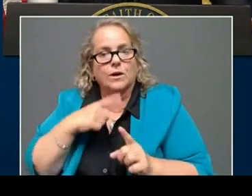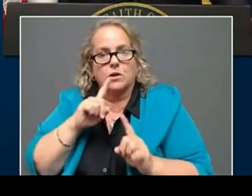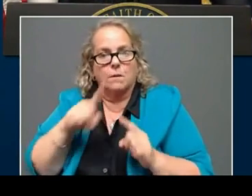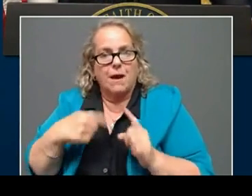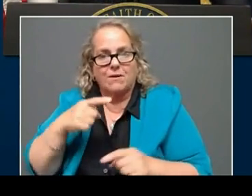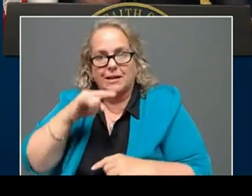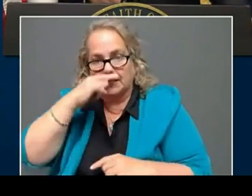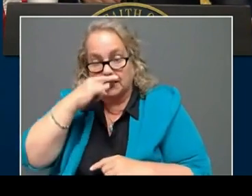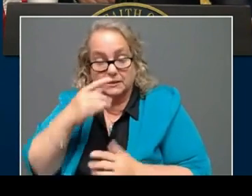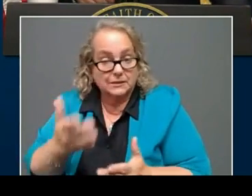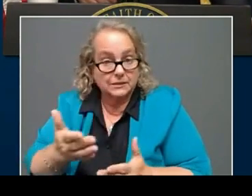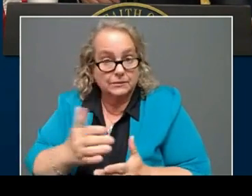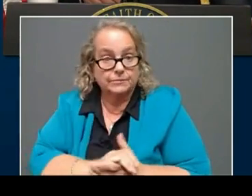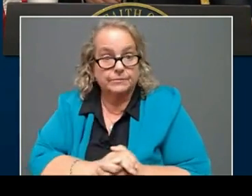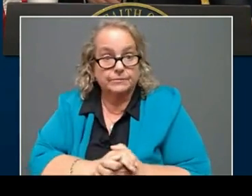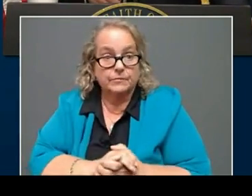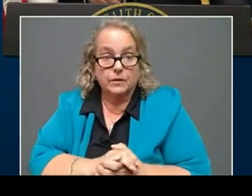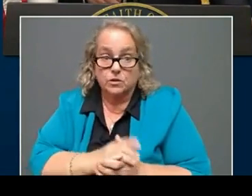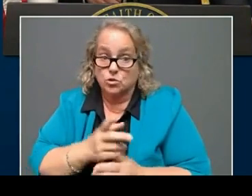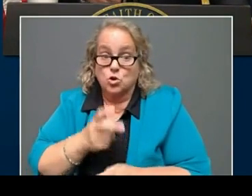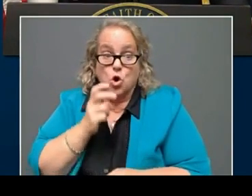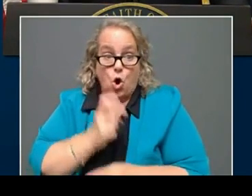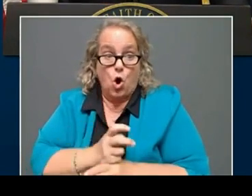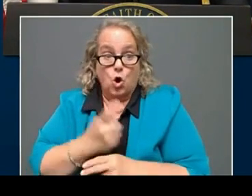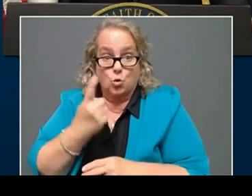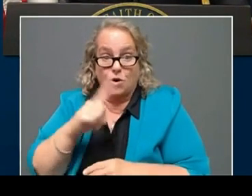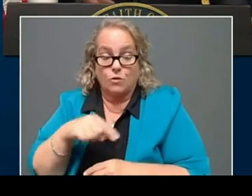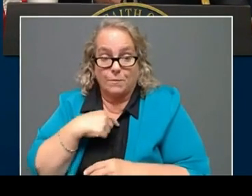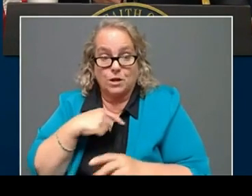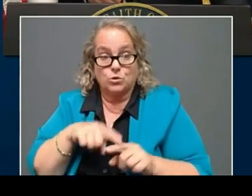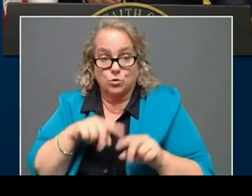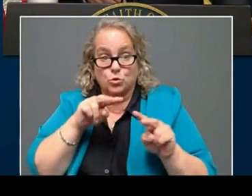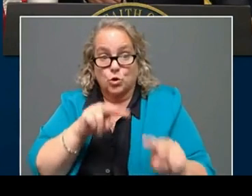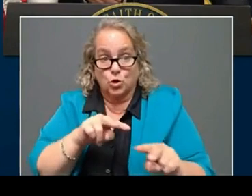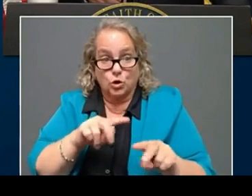you know, this is a hard one for me to look at, but this is another thing that